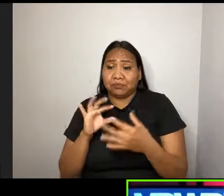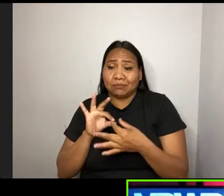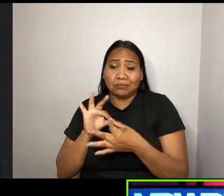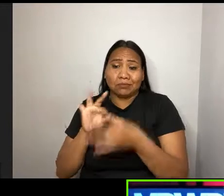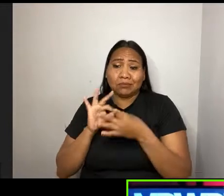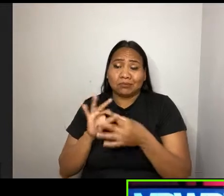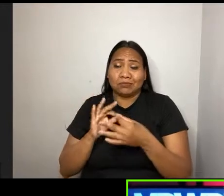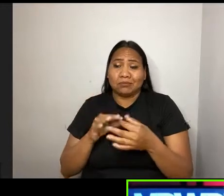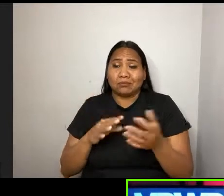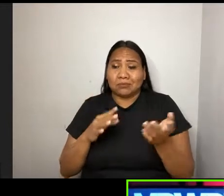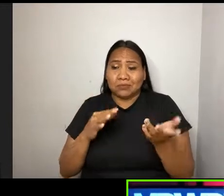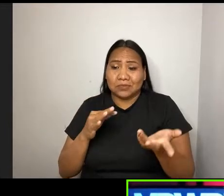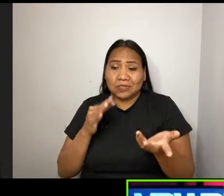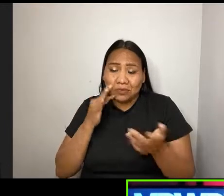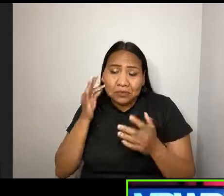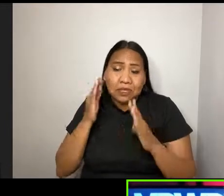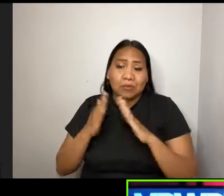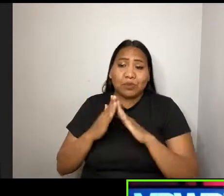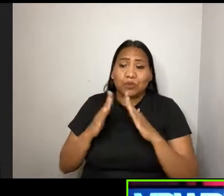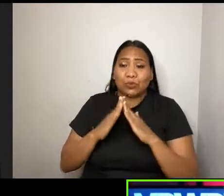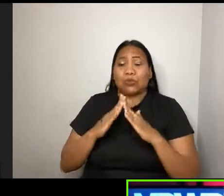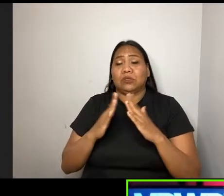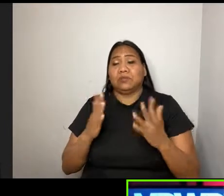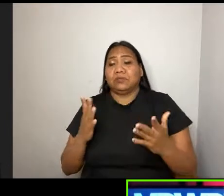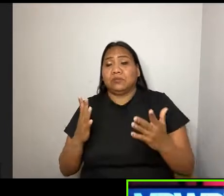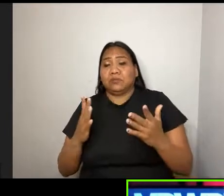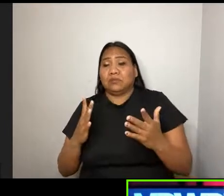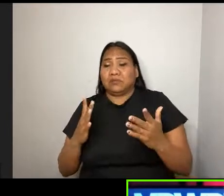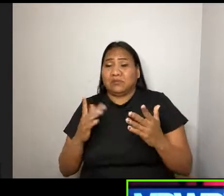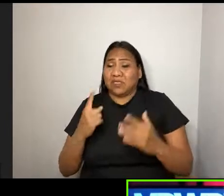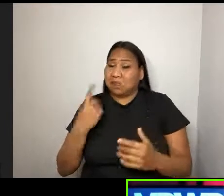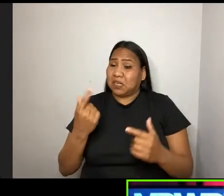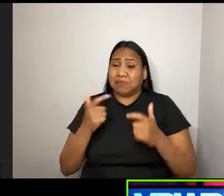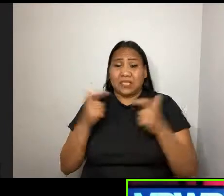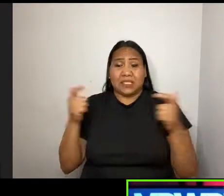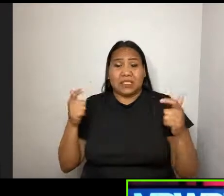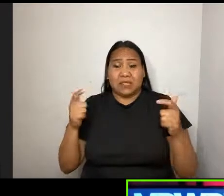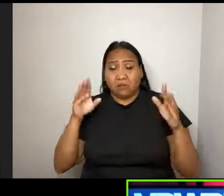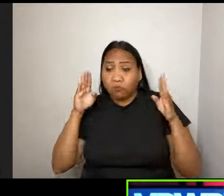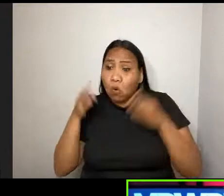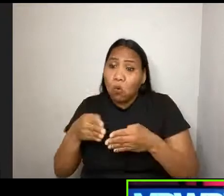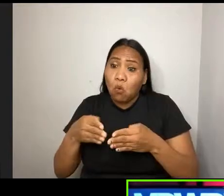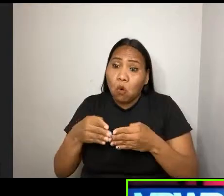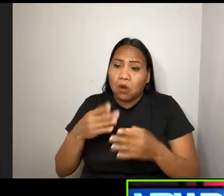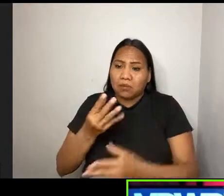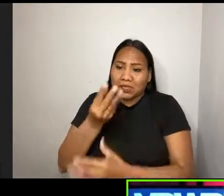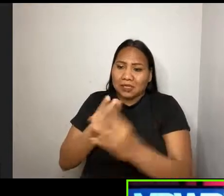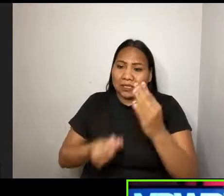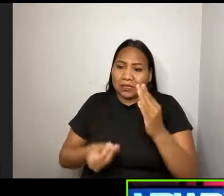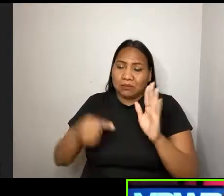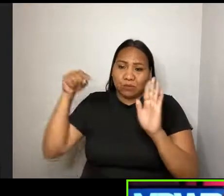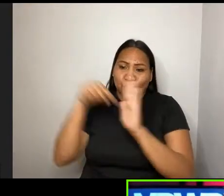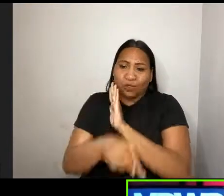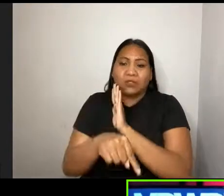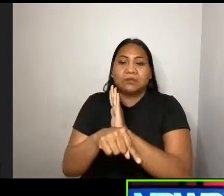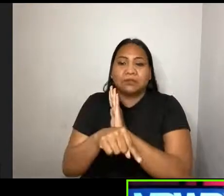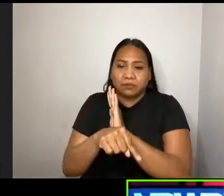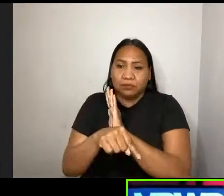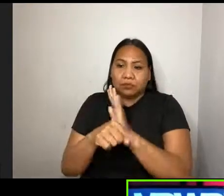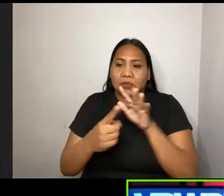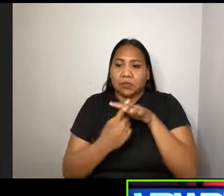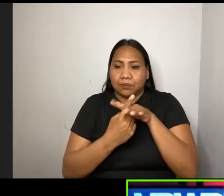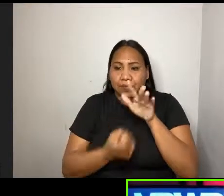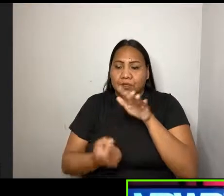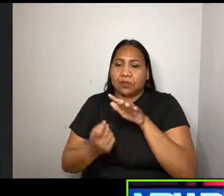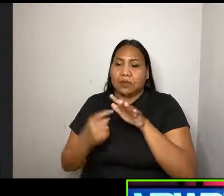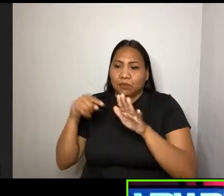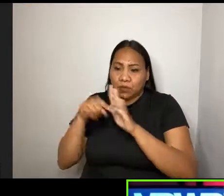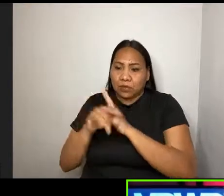is the missing murdered and -- I can't remember. Missing murdered Indigenous women and girls.